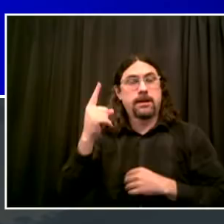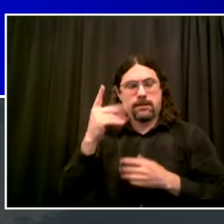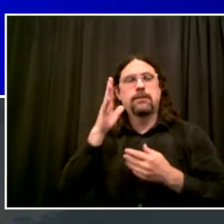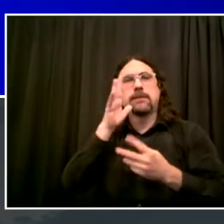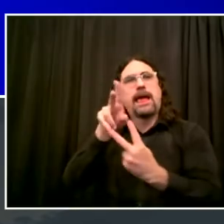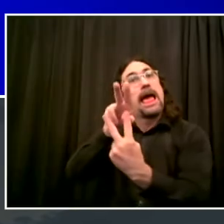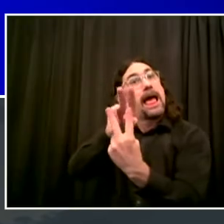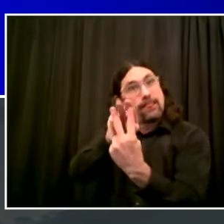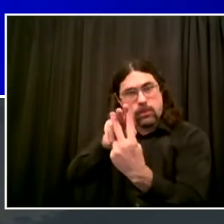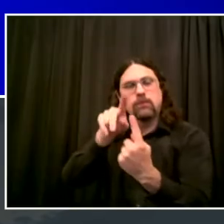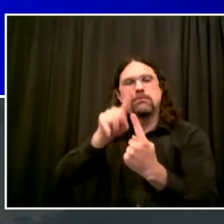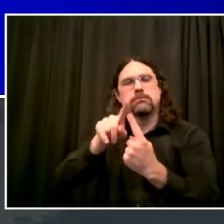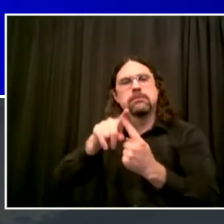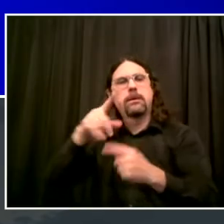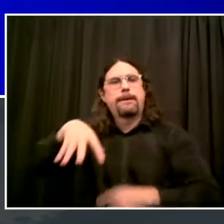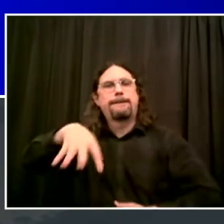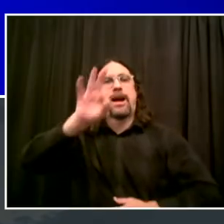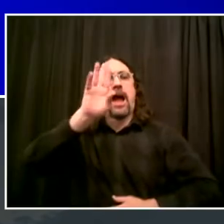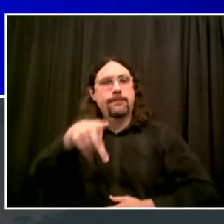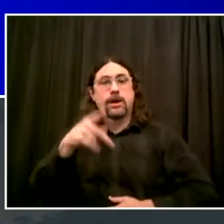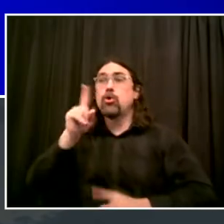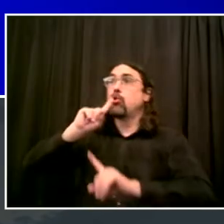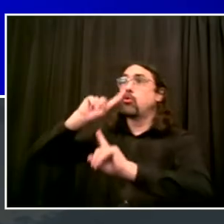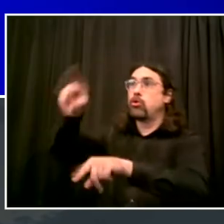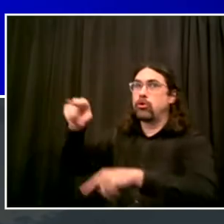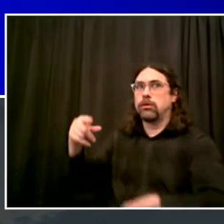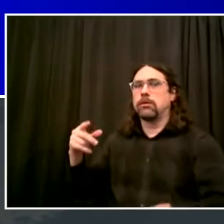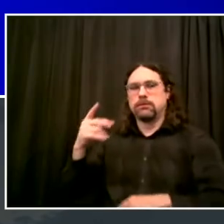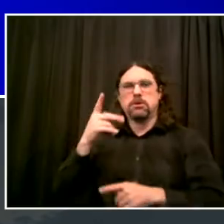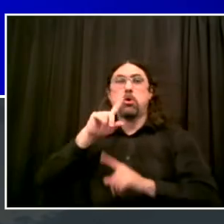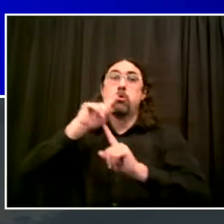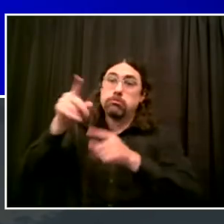AROUND. IT'S COMING AND